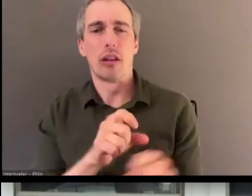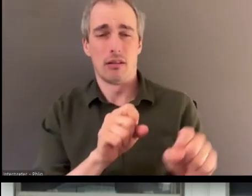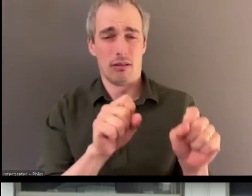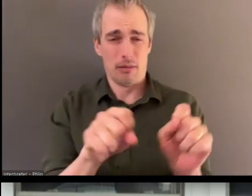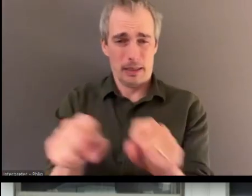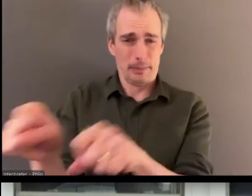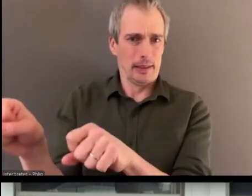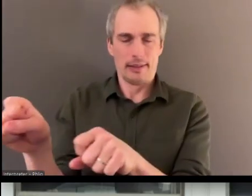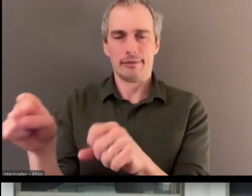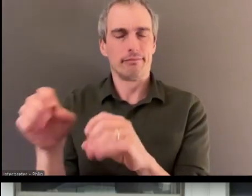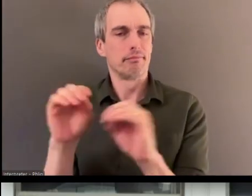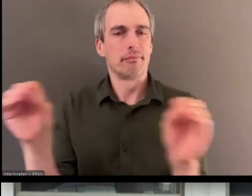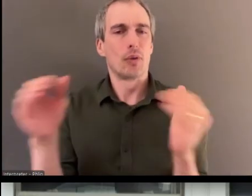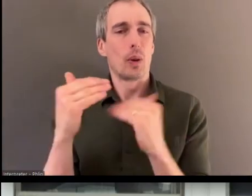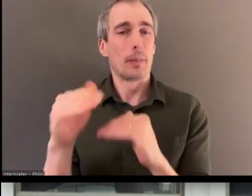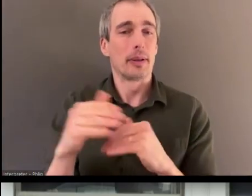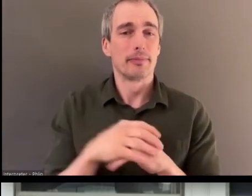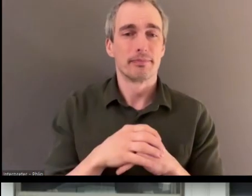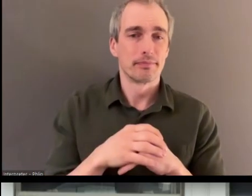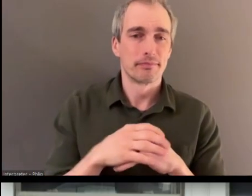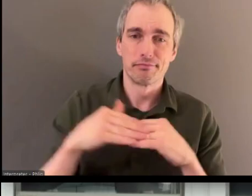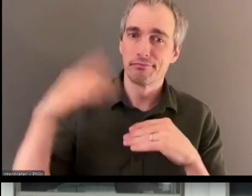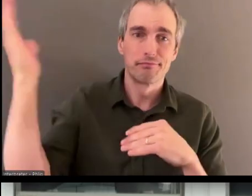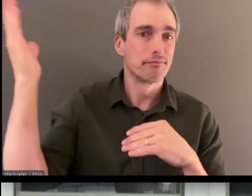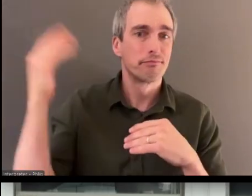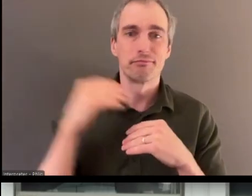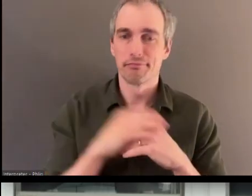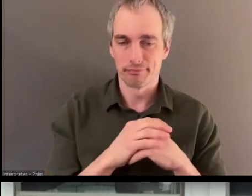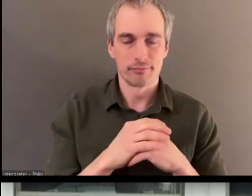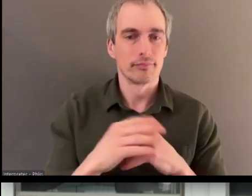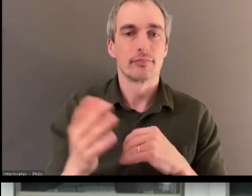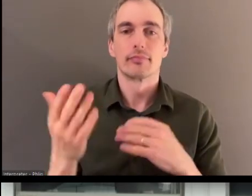democratic file conventions, no proprietary companies behind them.